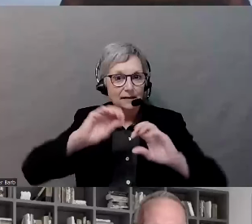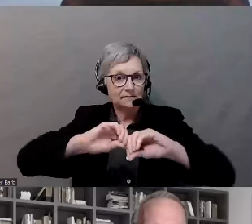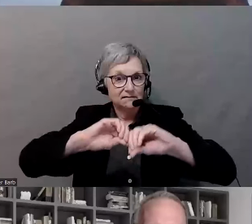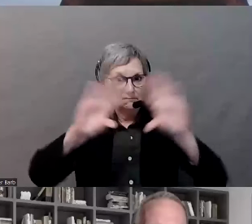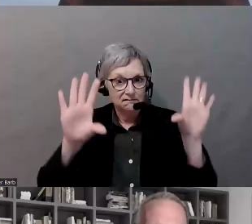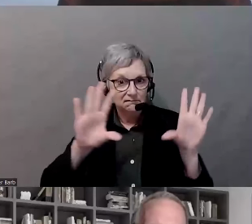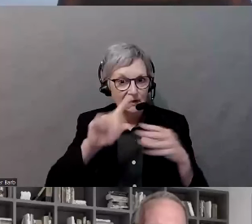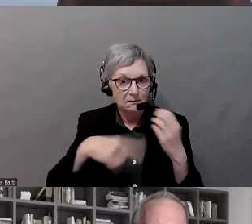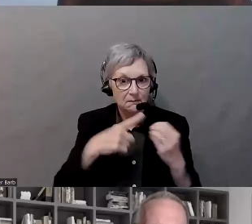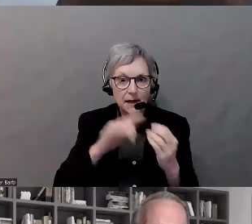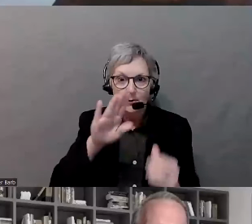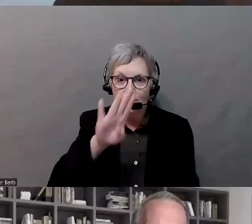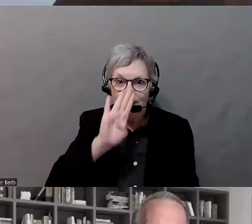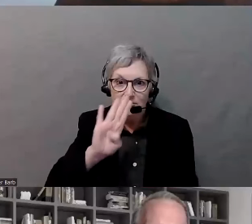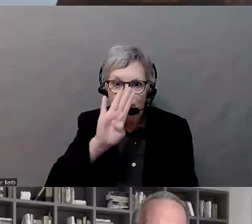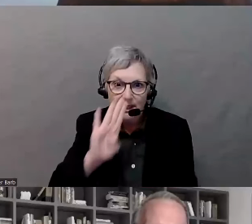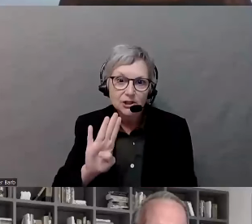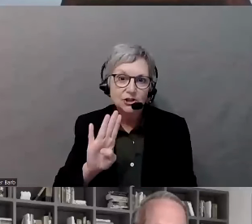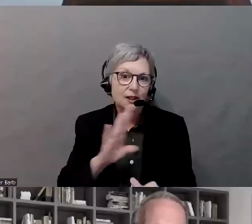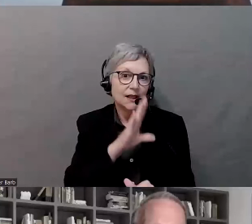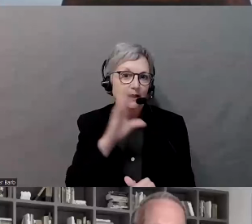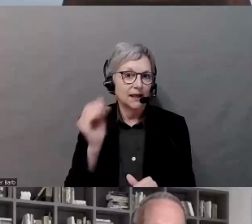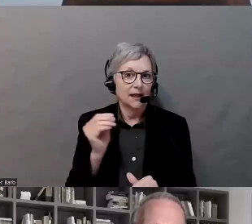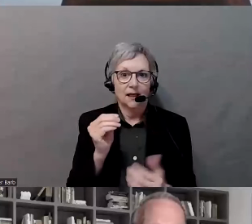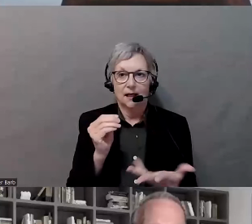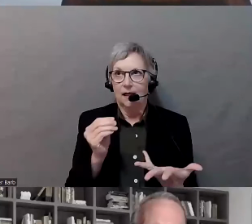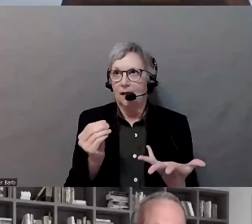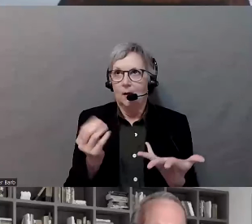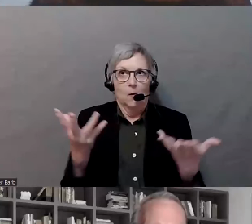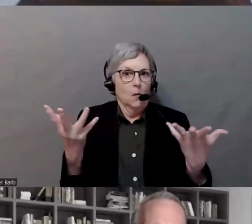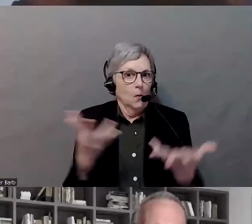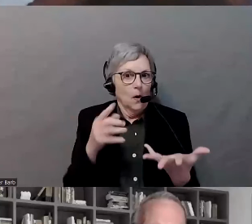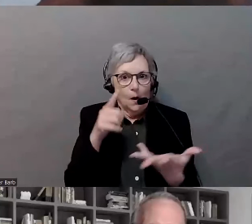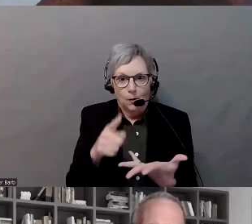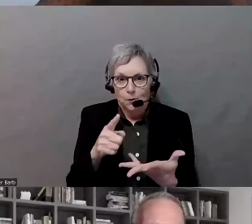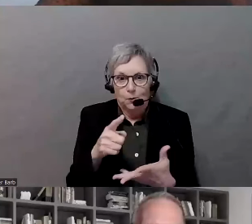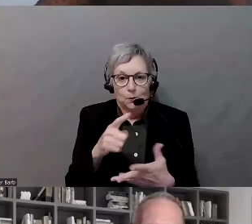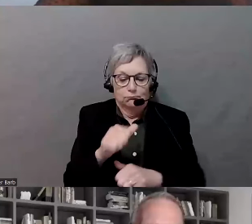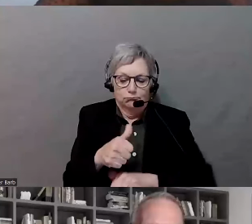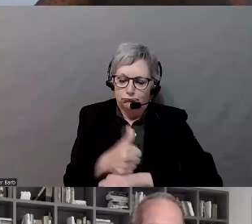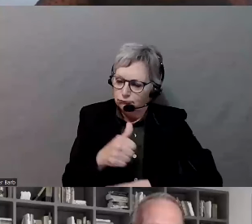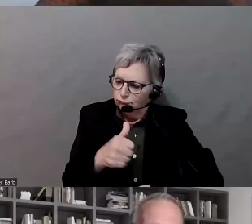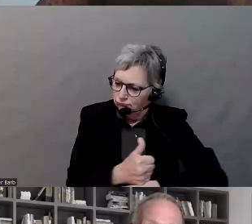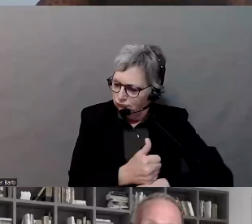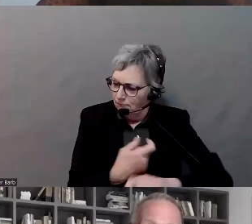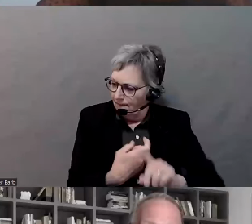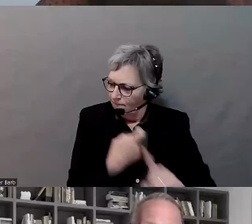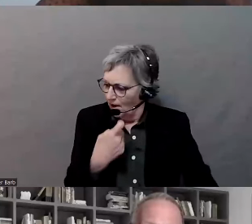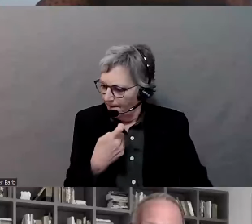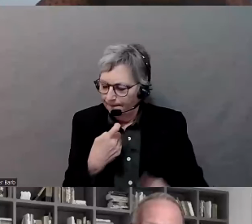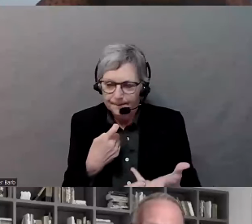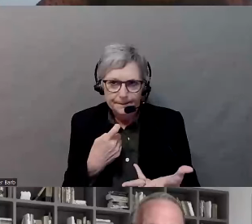AND WHAT WAS BORN OUT OF DESPERATION LED TO THIS CARING APPROACH.